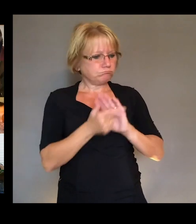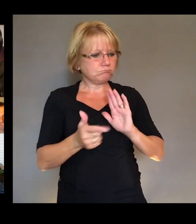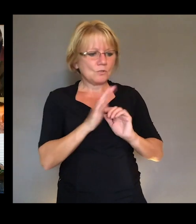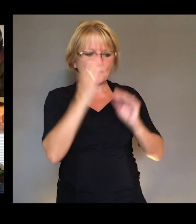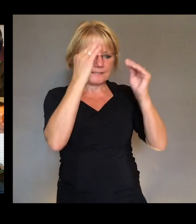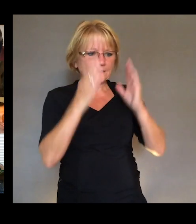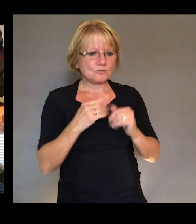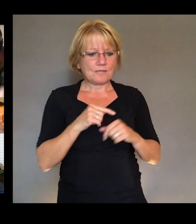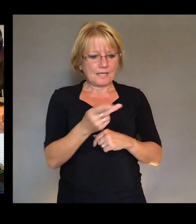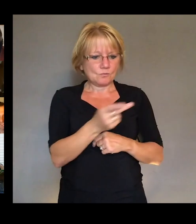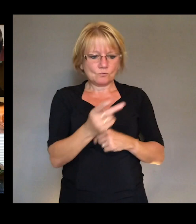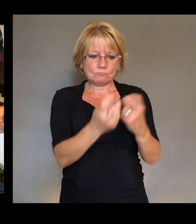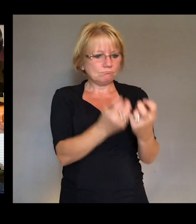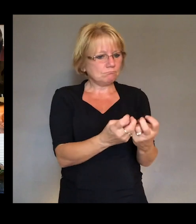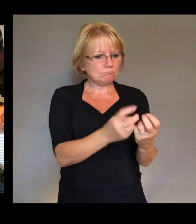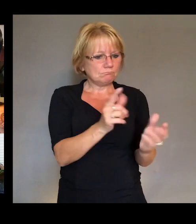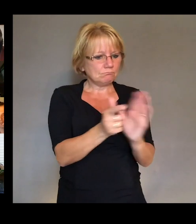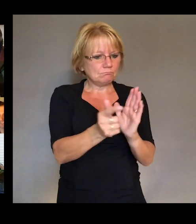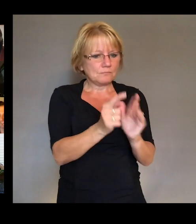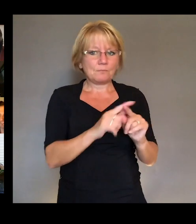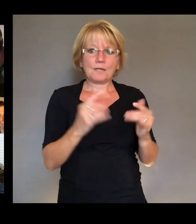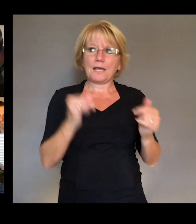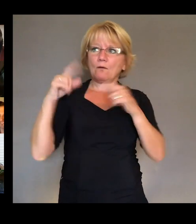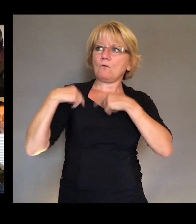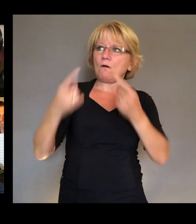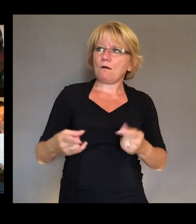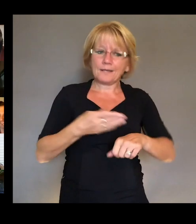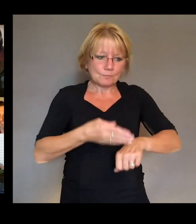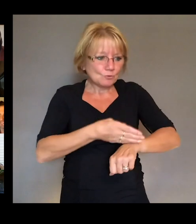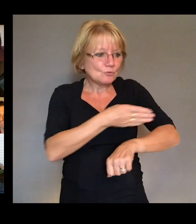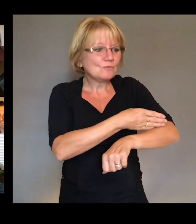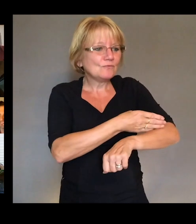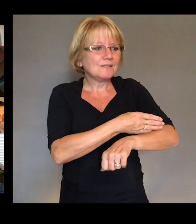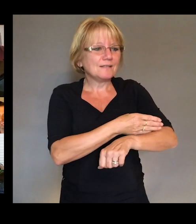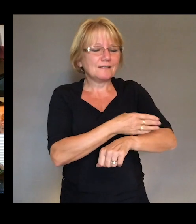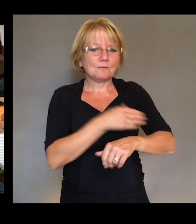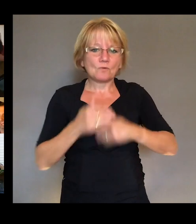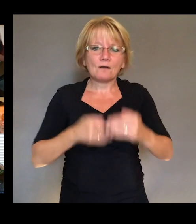and you too wouldn't be able to sit next to each other and be friends, but look at the progress that we've made and it make it encouraging for them.